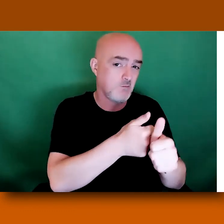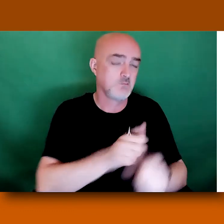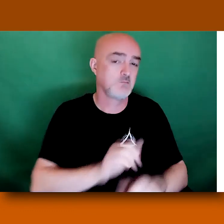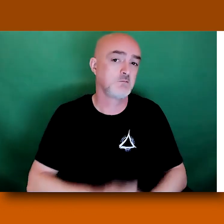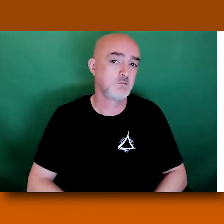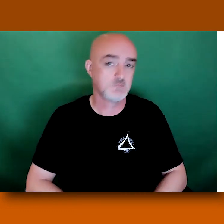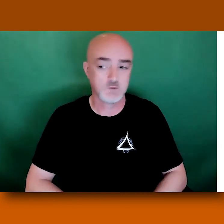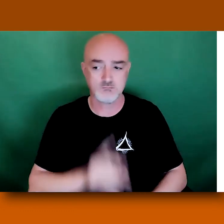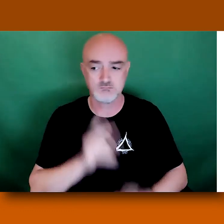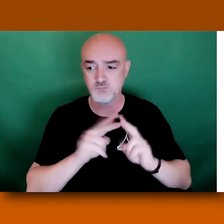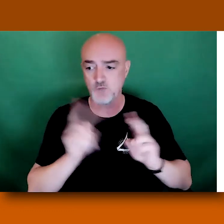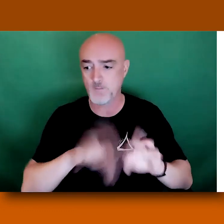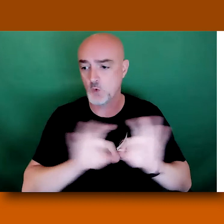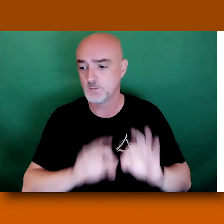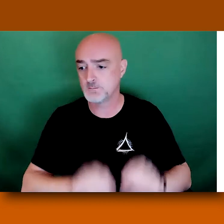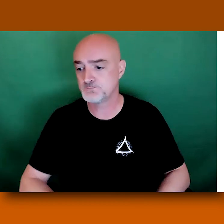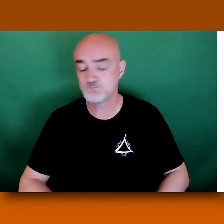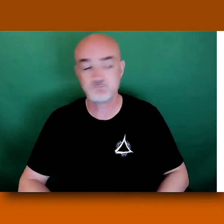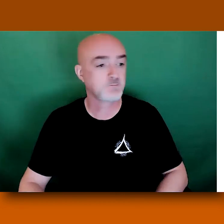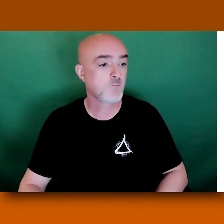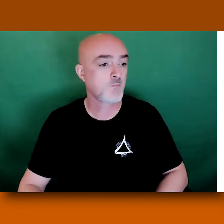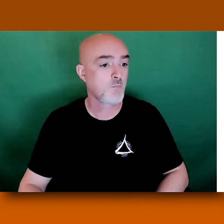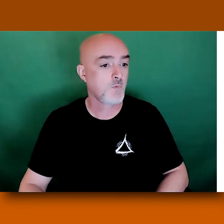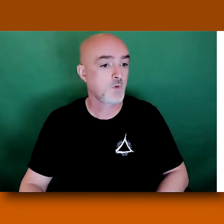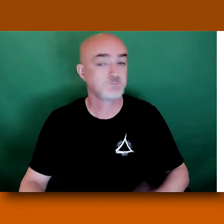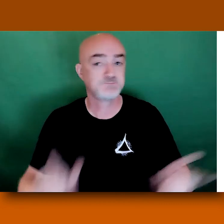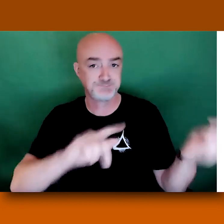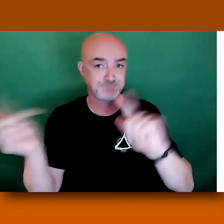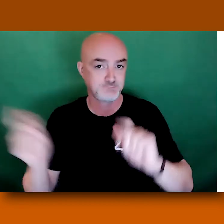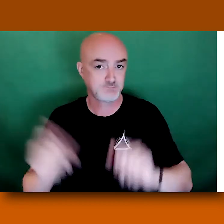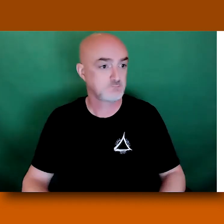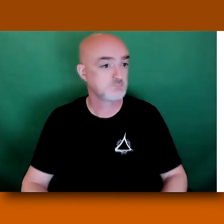So, again, a very important distinction between NIH and NSF.